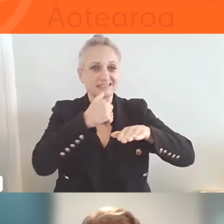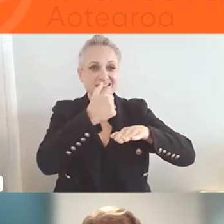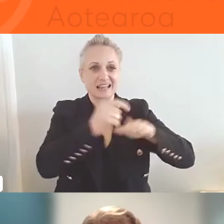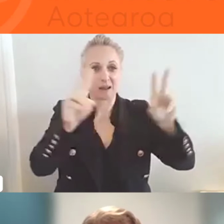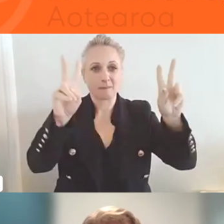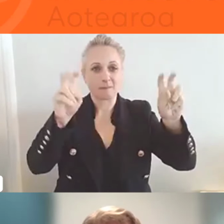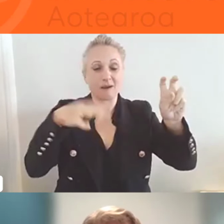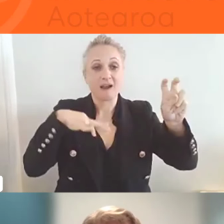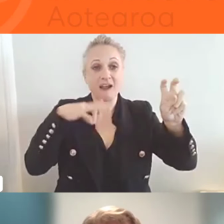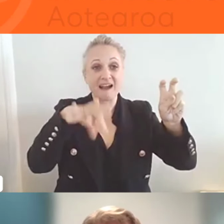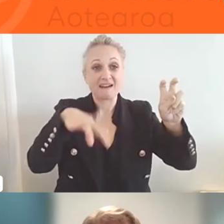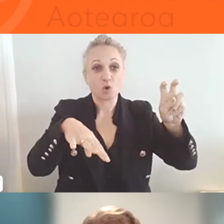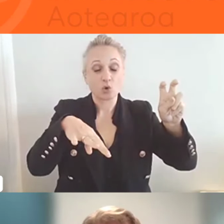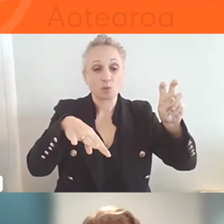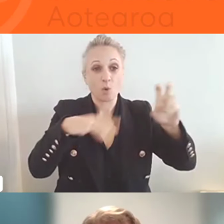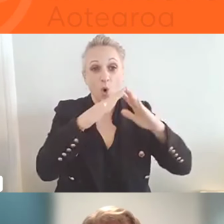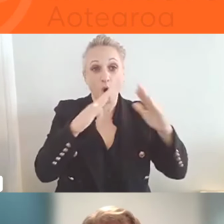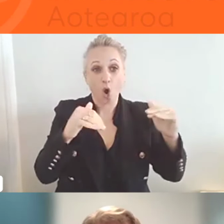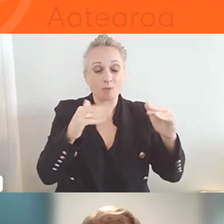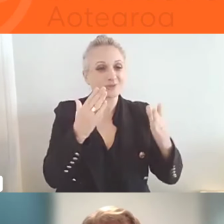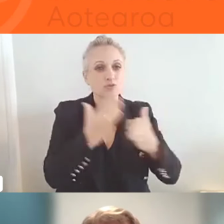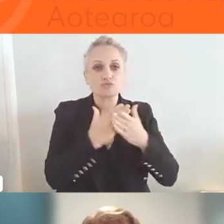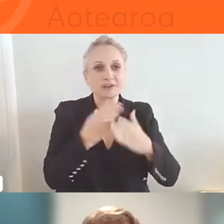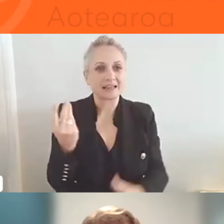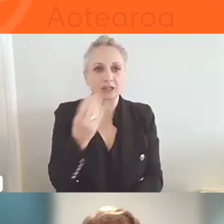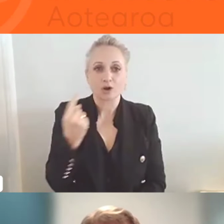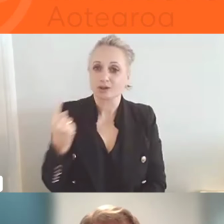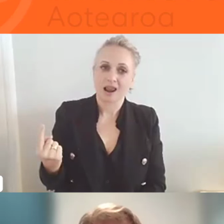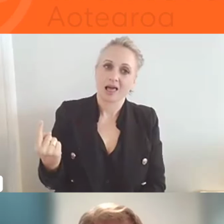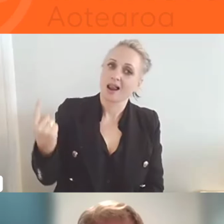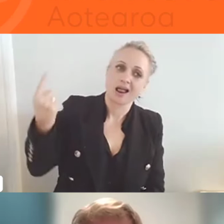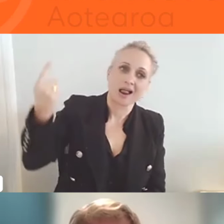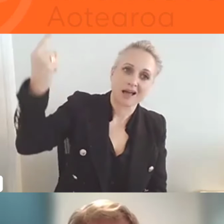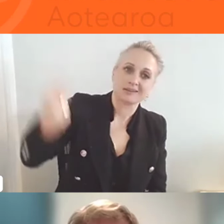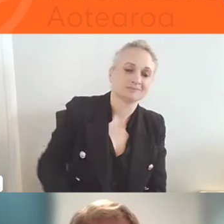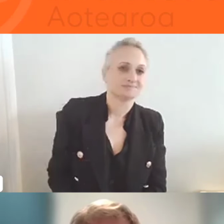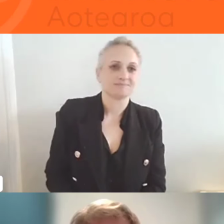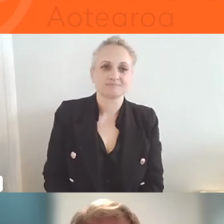spiral in costs, to be honest. It's just ramped up with cheap